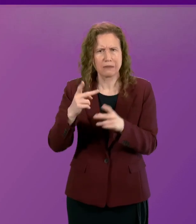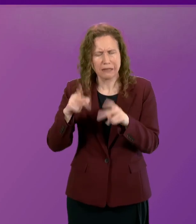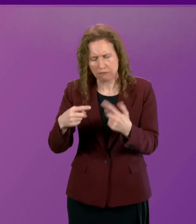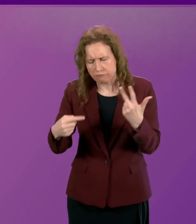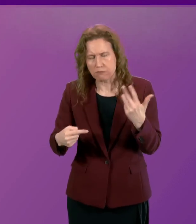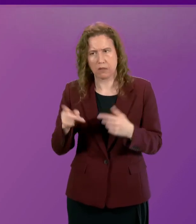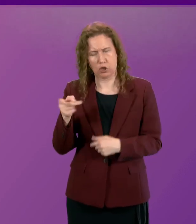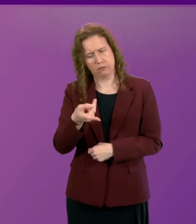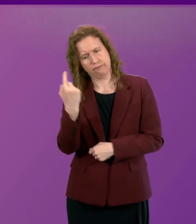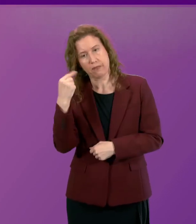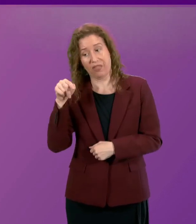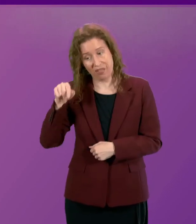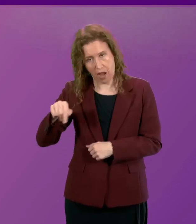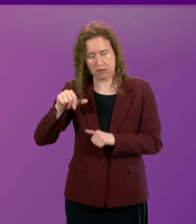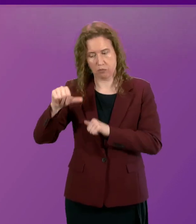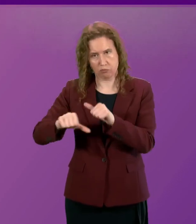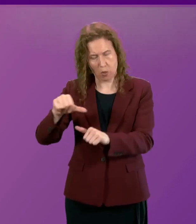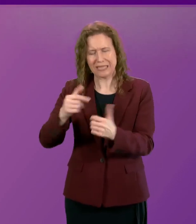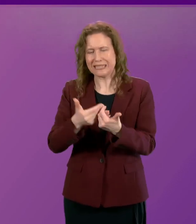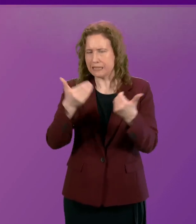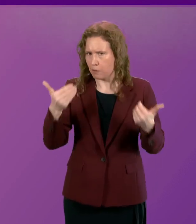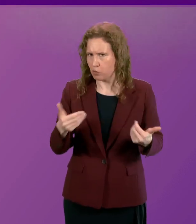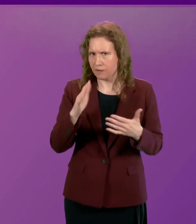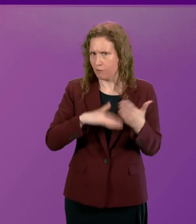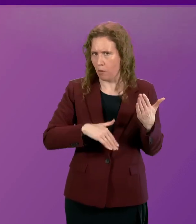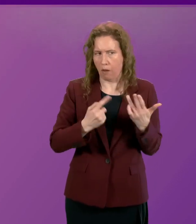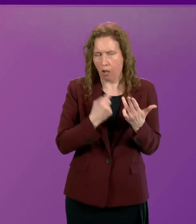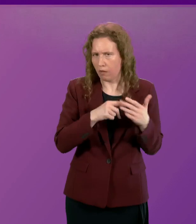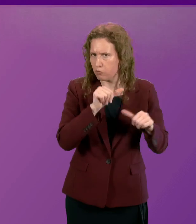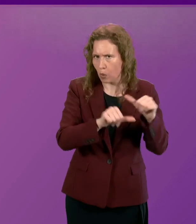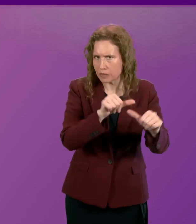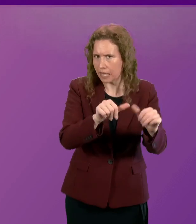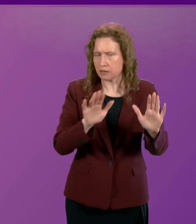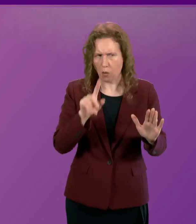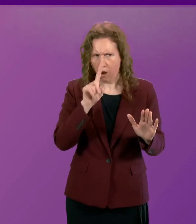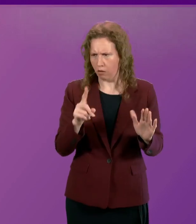requested will be undertaken independently of any other processes. I cannot prejudge